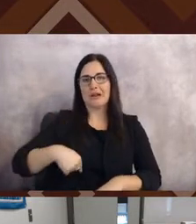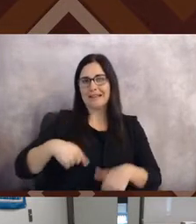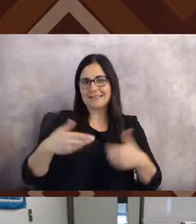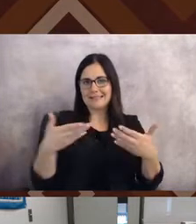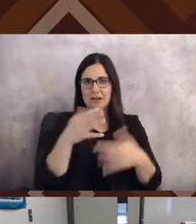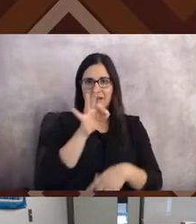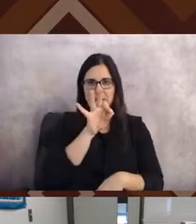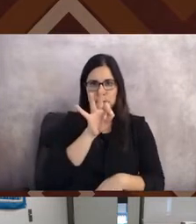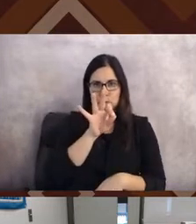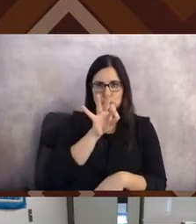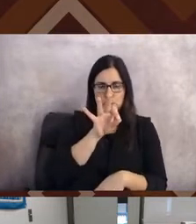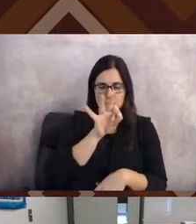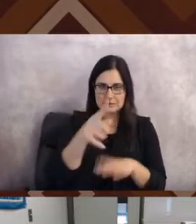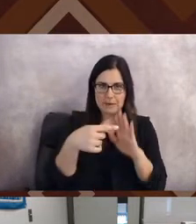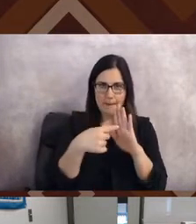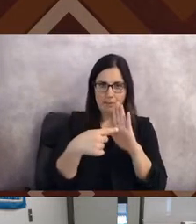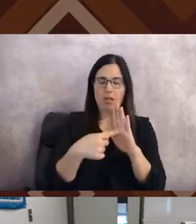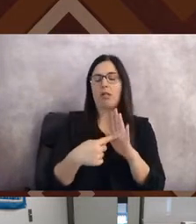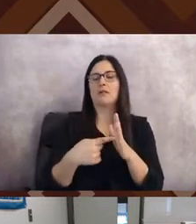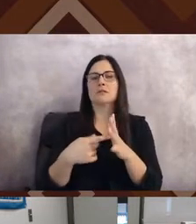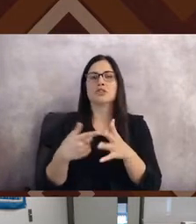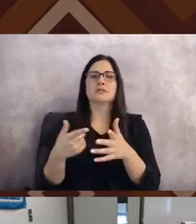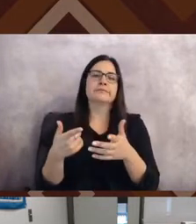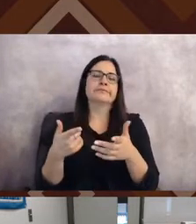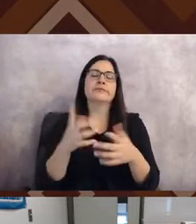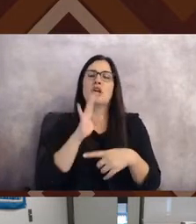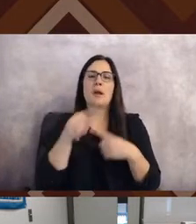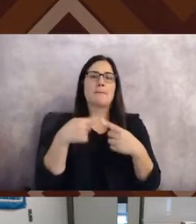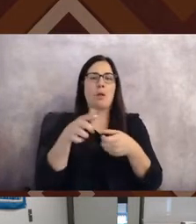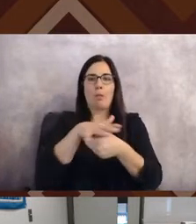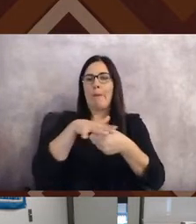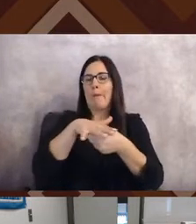So I mean, just to bring it back to a really local context for us here,